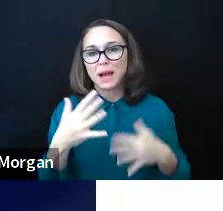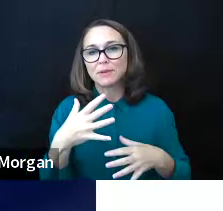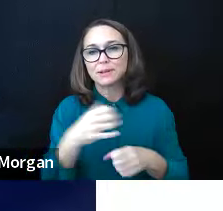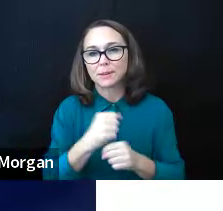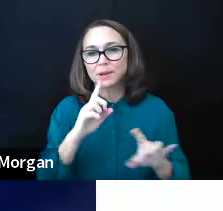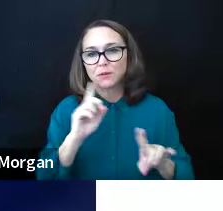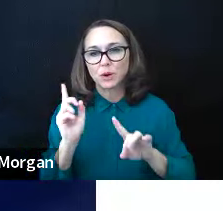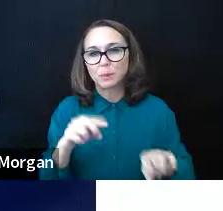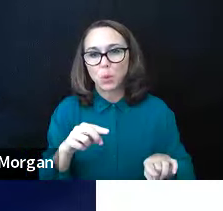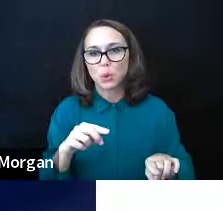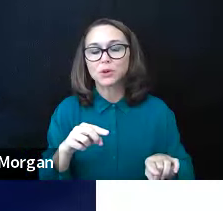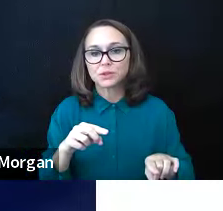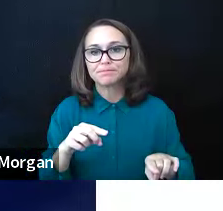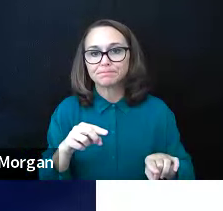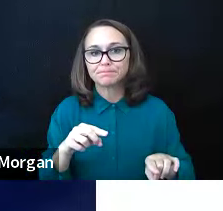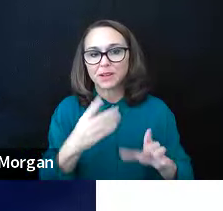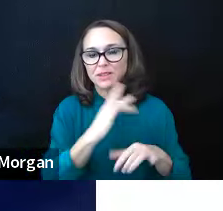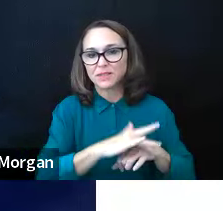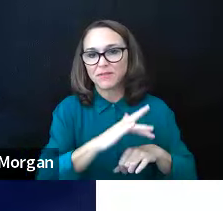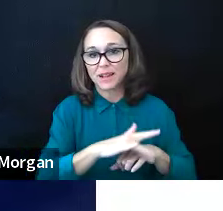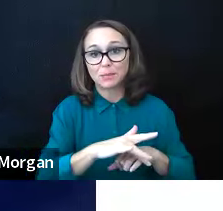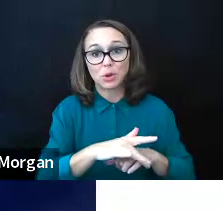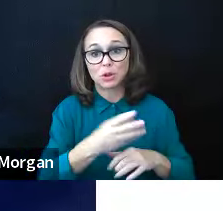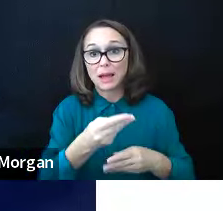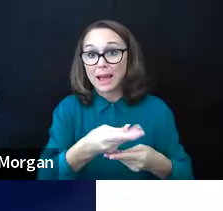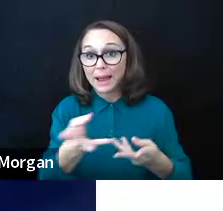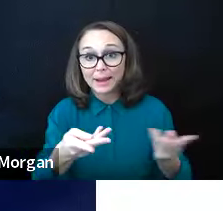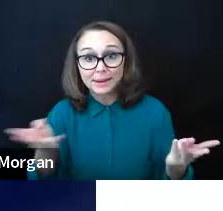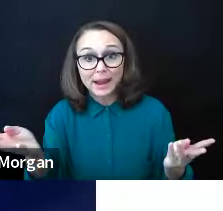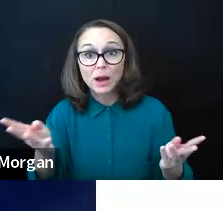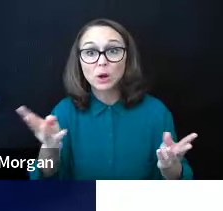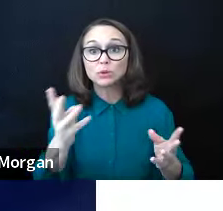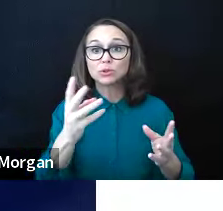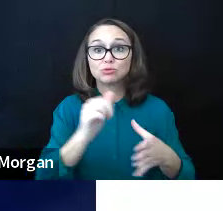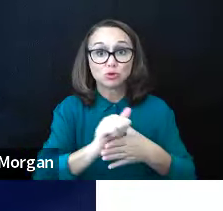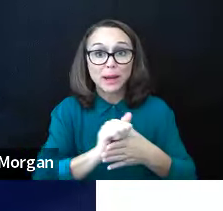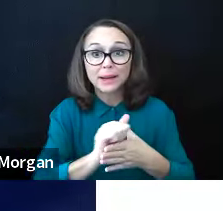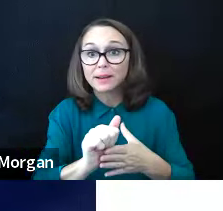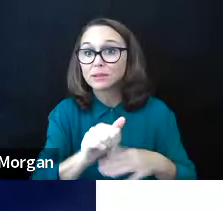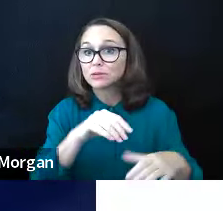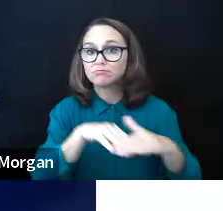handouts and modules that are available to anyone who wants to access them feel free